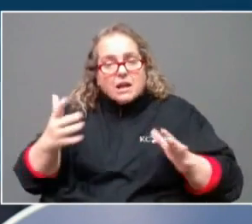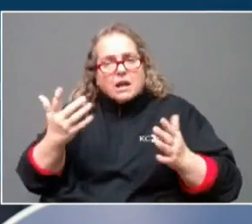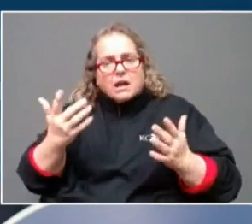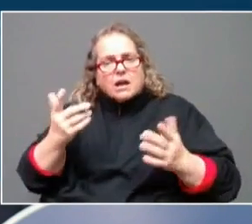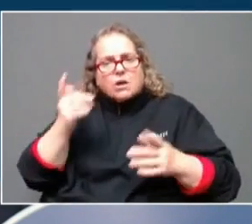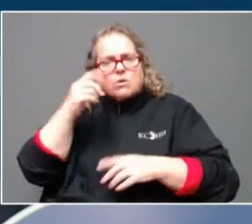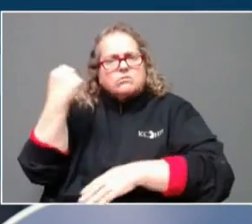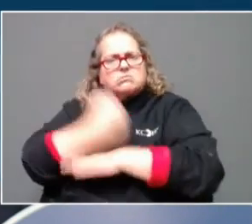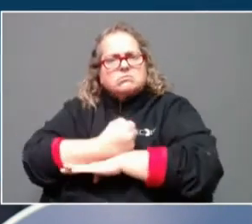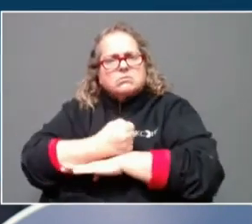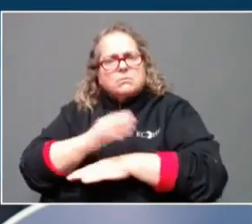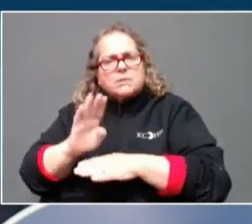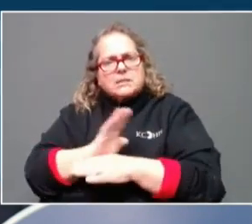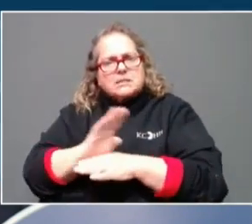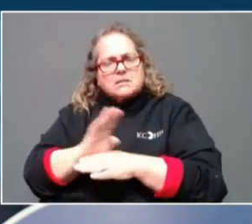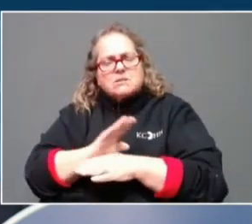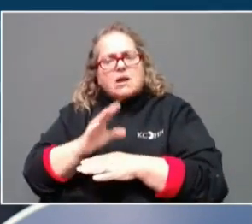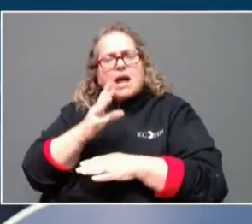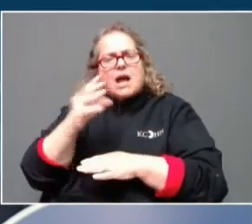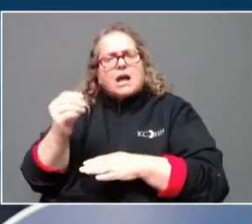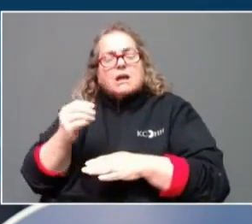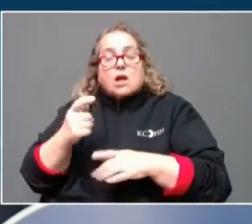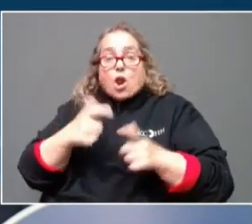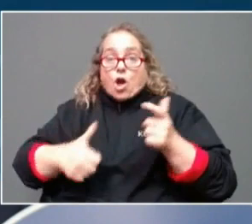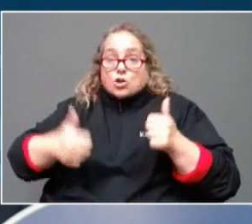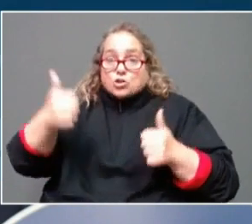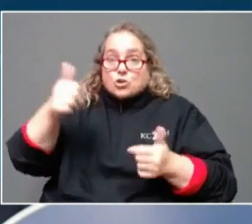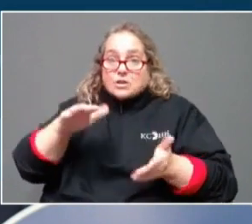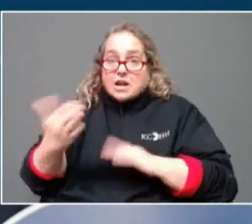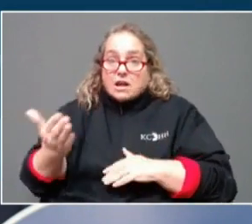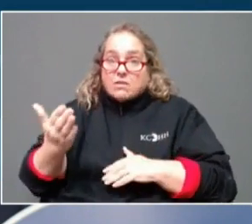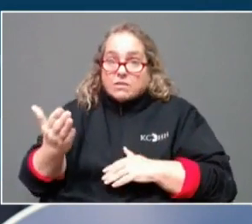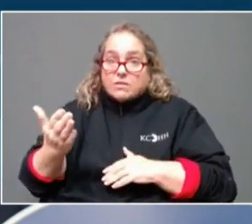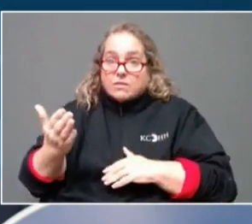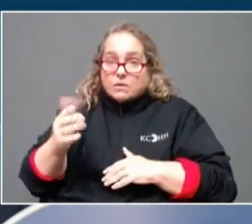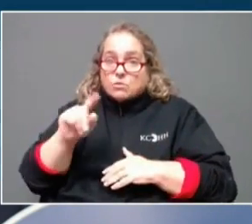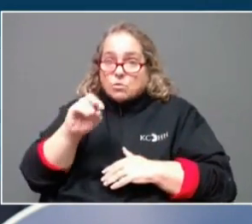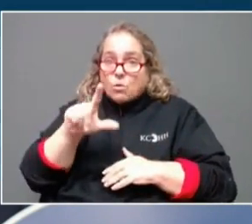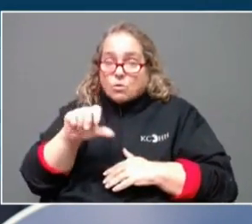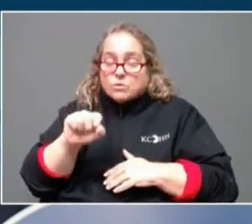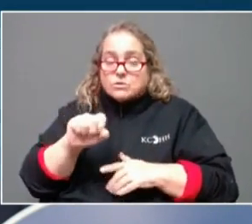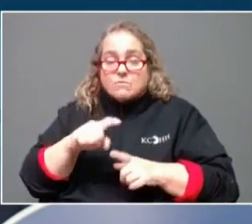have had much larger death tolls. So for right now please you too can have